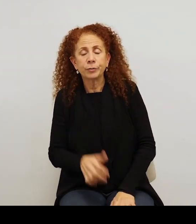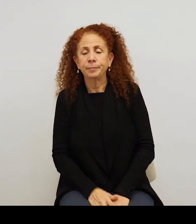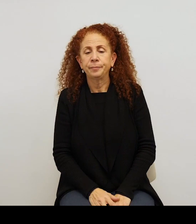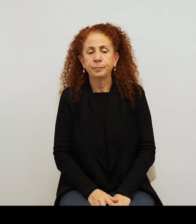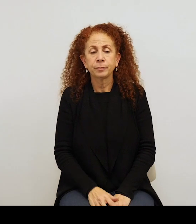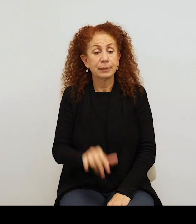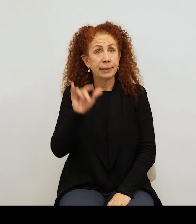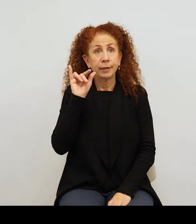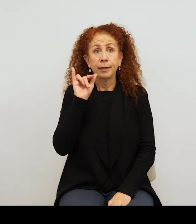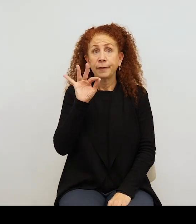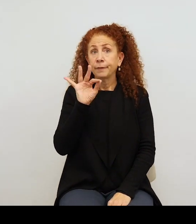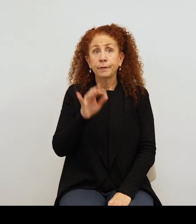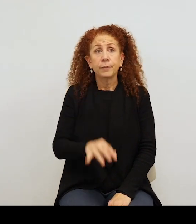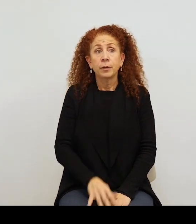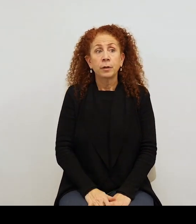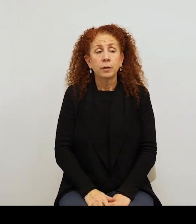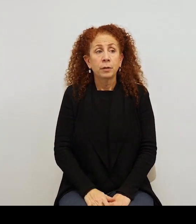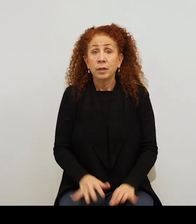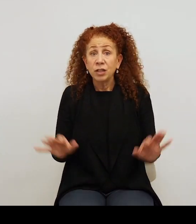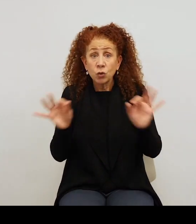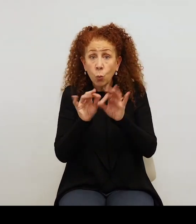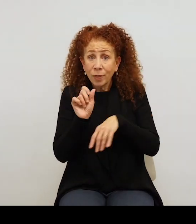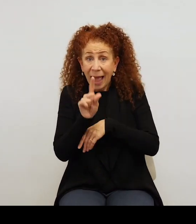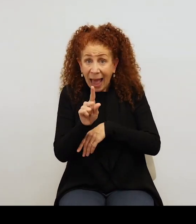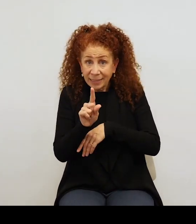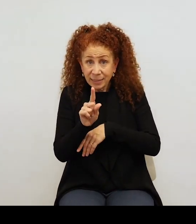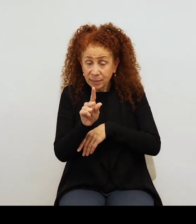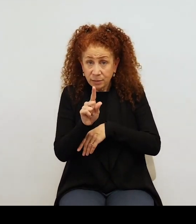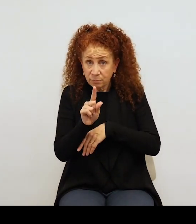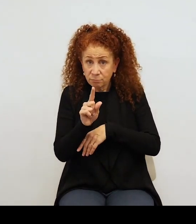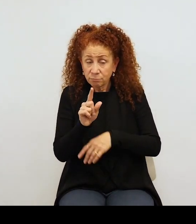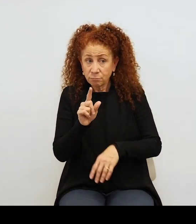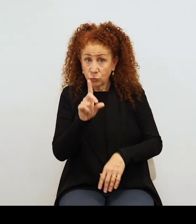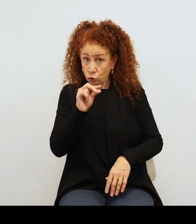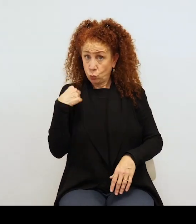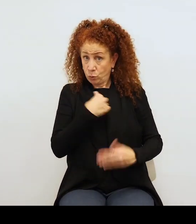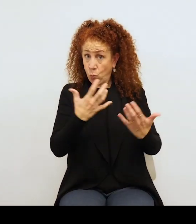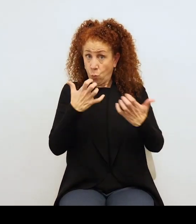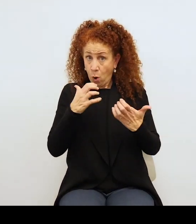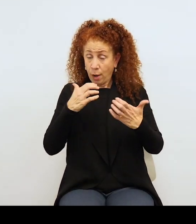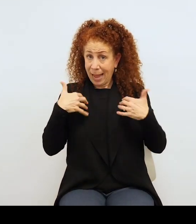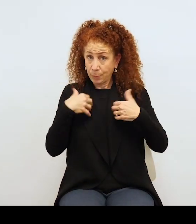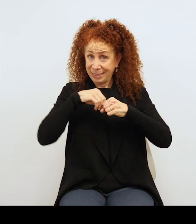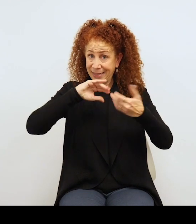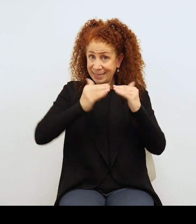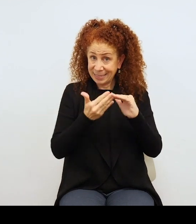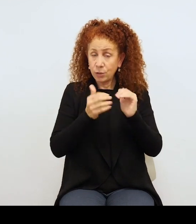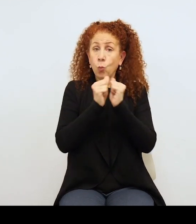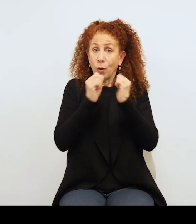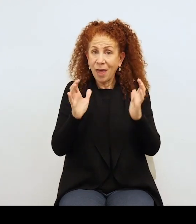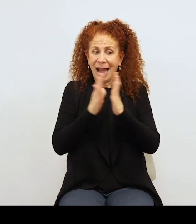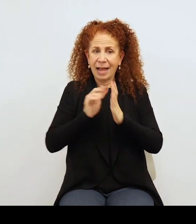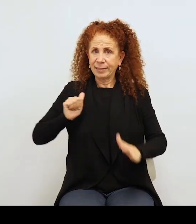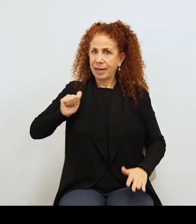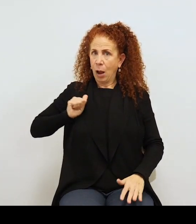whether it's even worth asking a question, do we want animals in the city, without asking ourselves